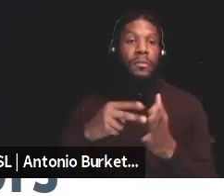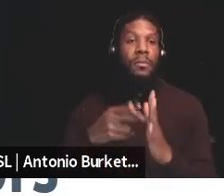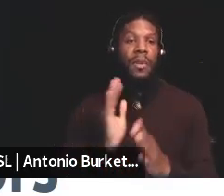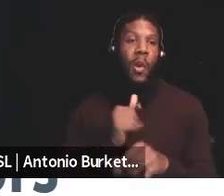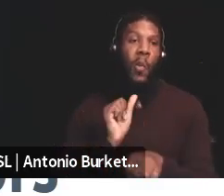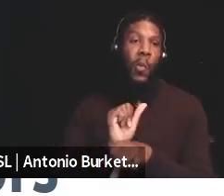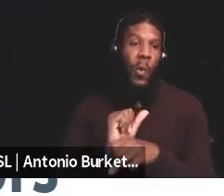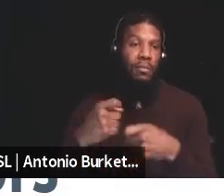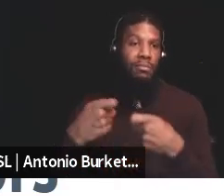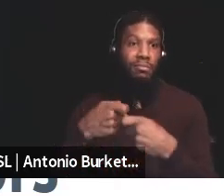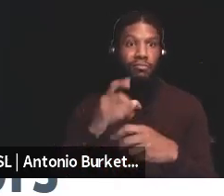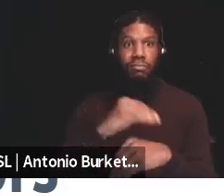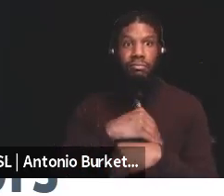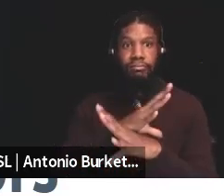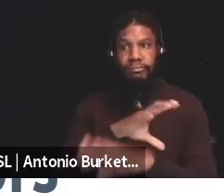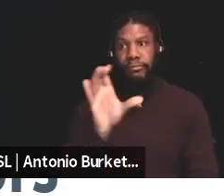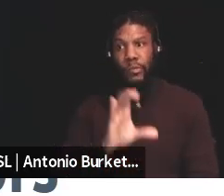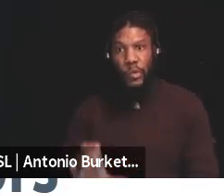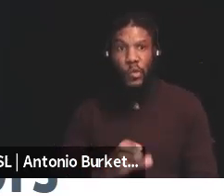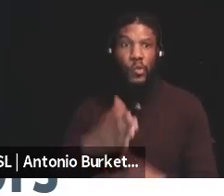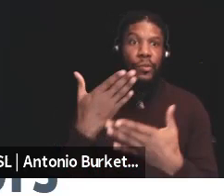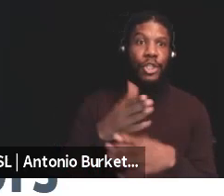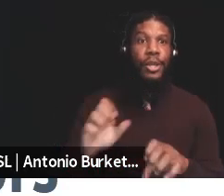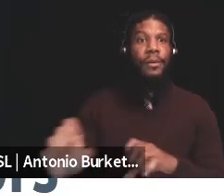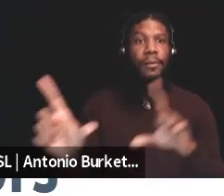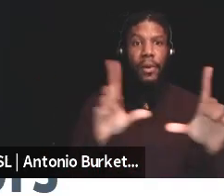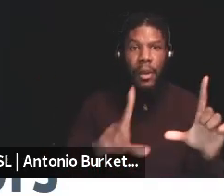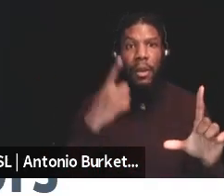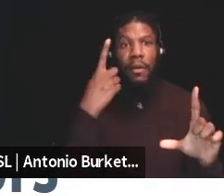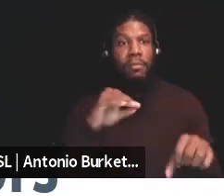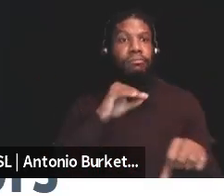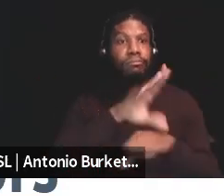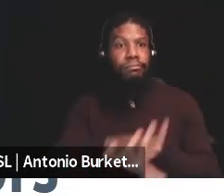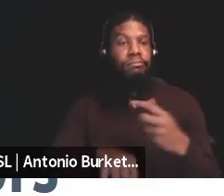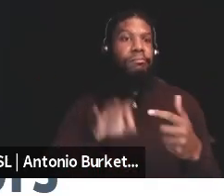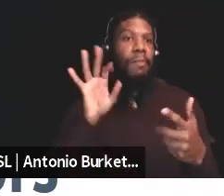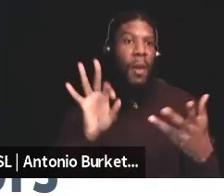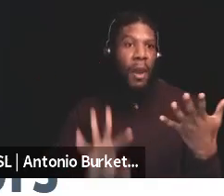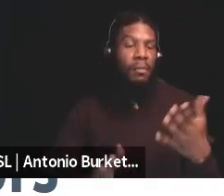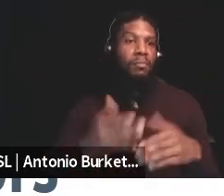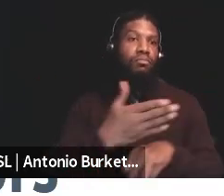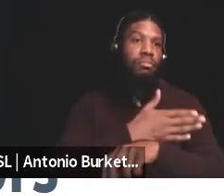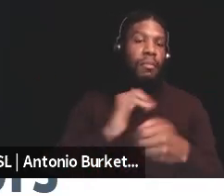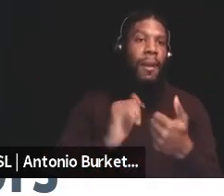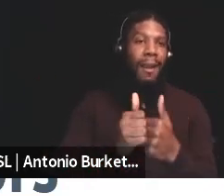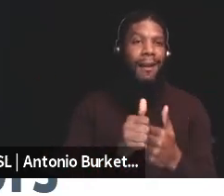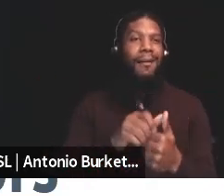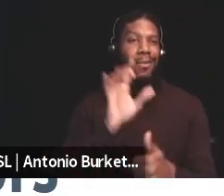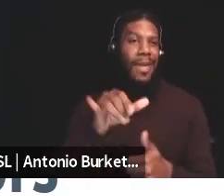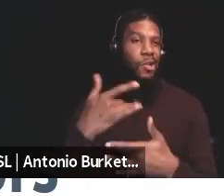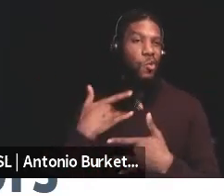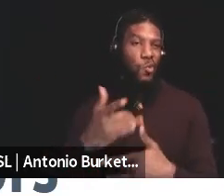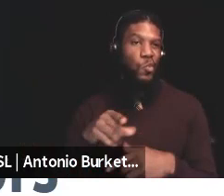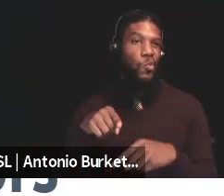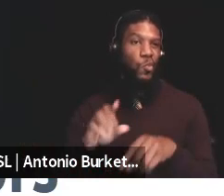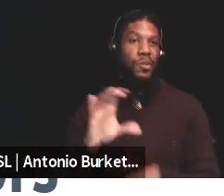share the screen to get advice and impressions for improvement. We did have these before the